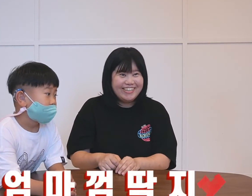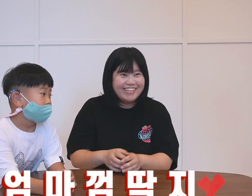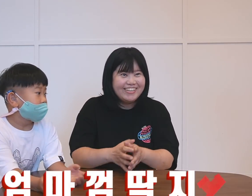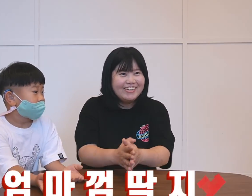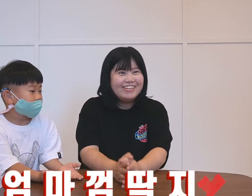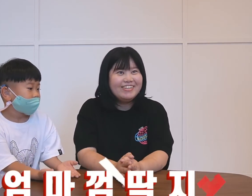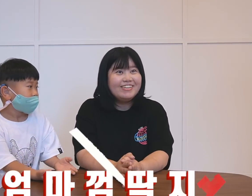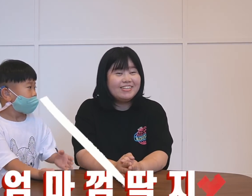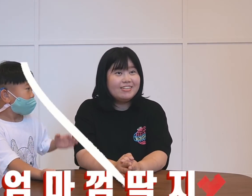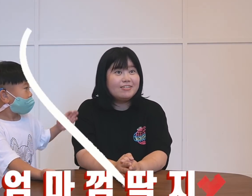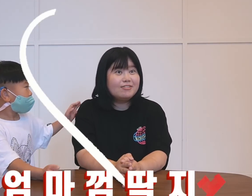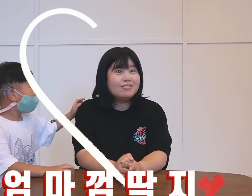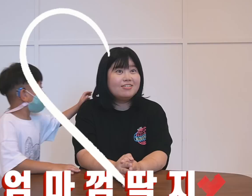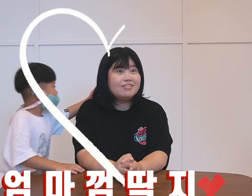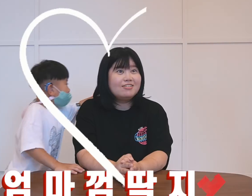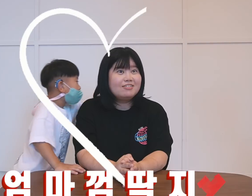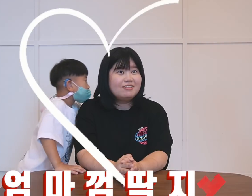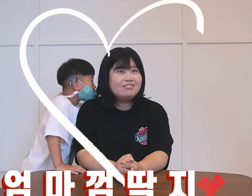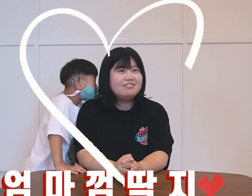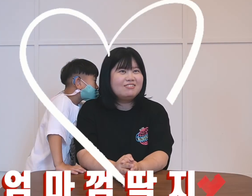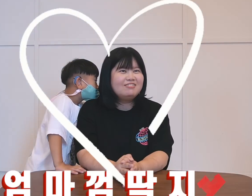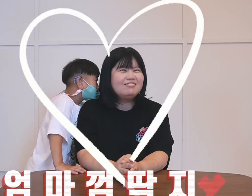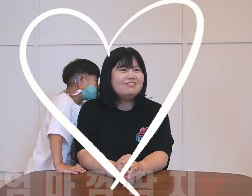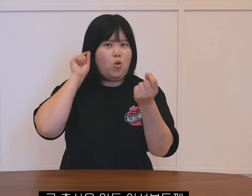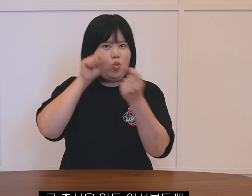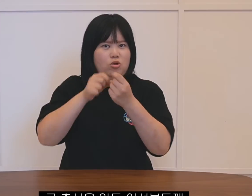very cute!!!!!